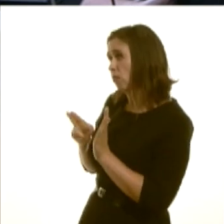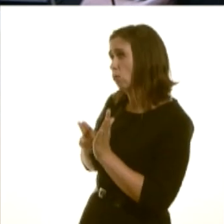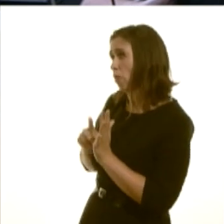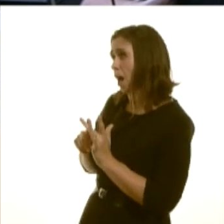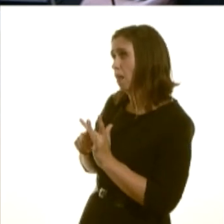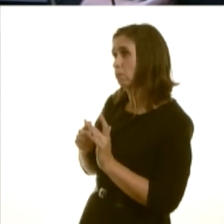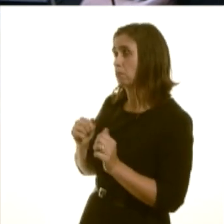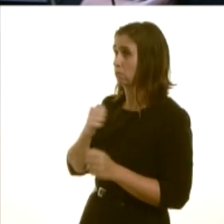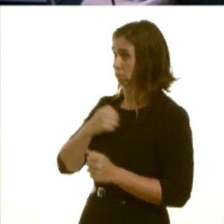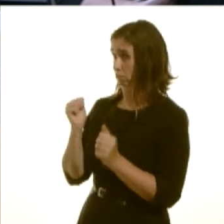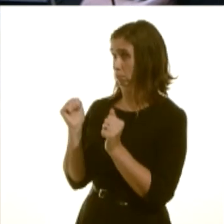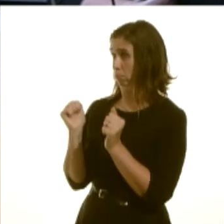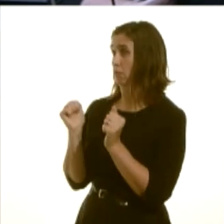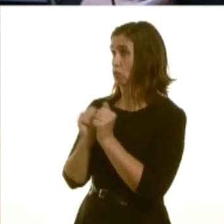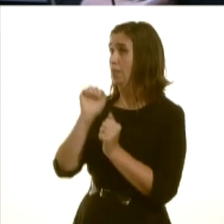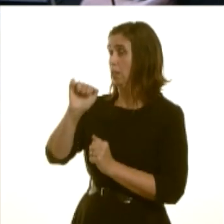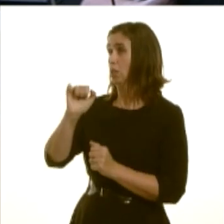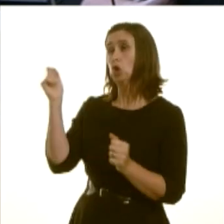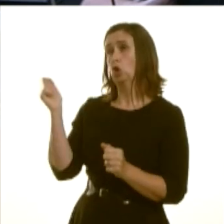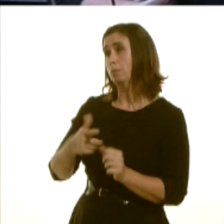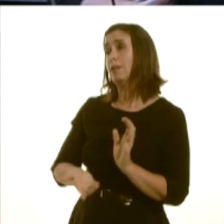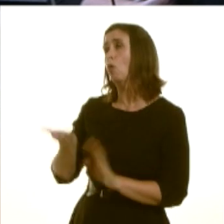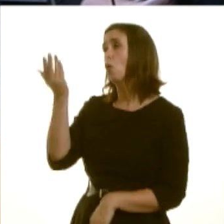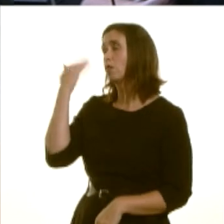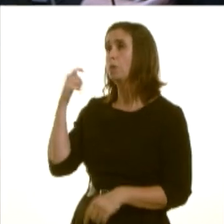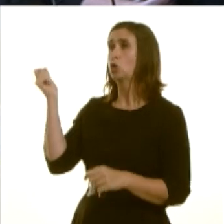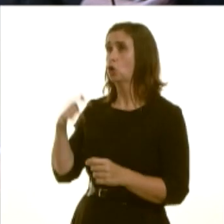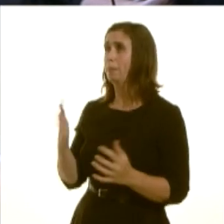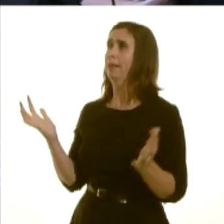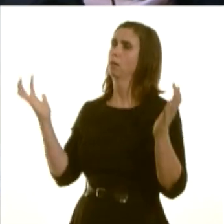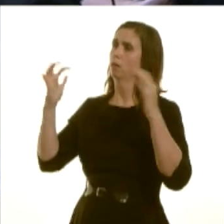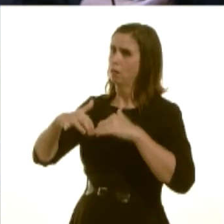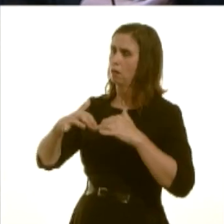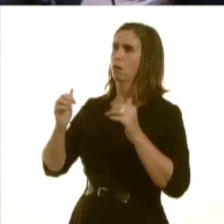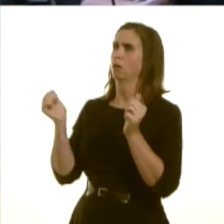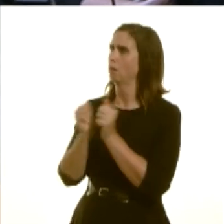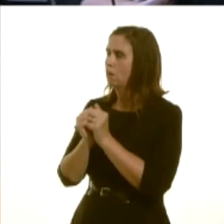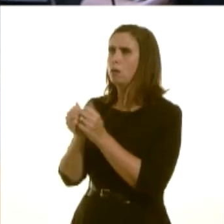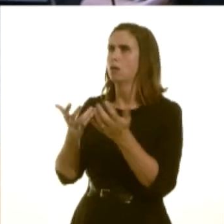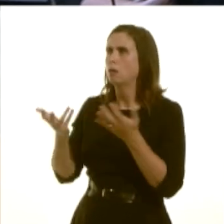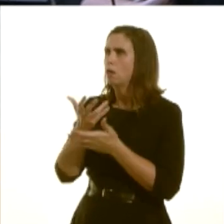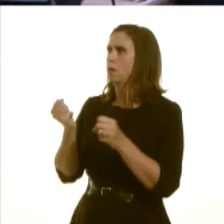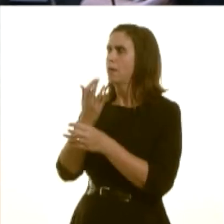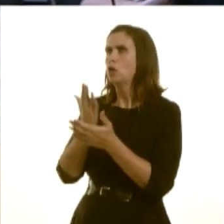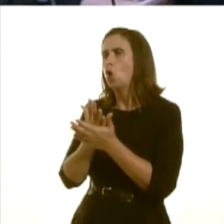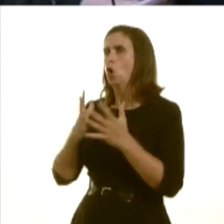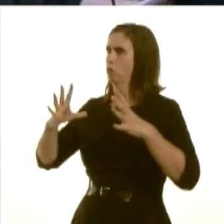I agree with him. I think that it should have been done a long time ago. There should have been a convention process to ensure that the UK faced the twenty-first century with a more